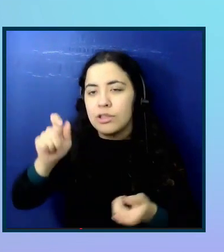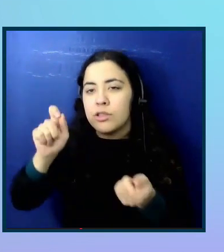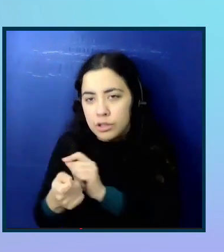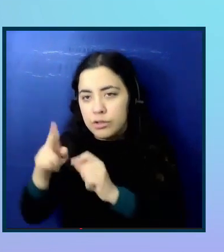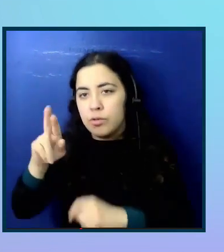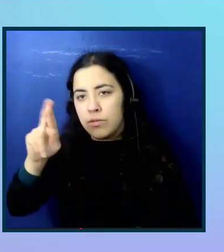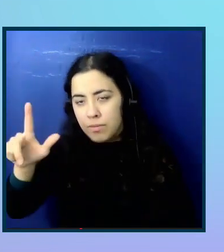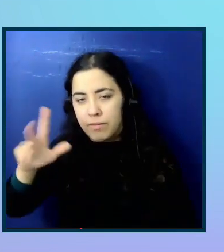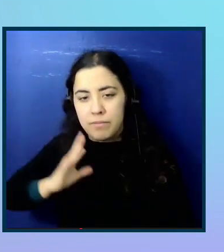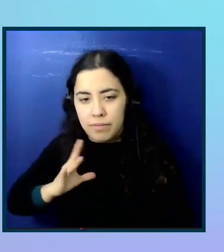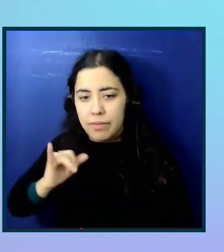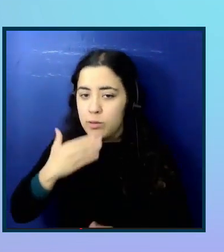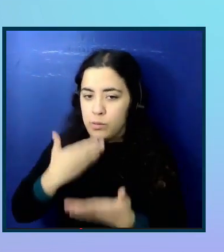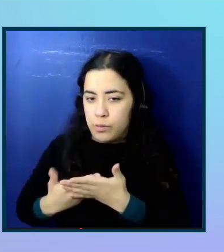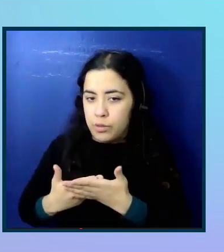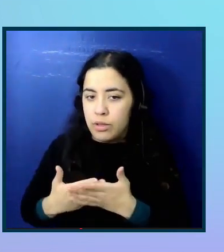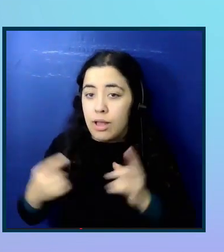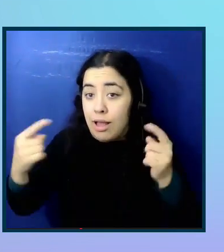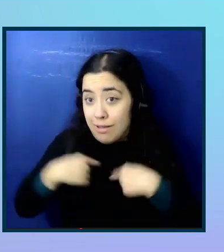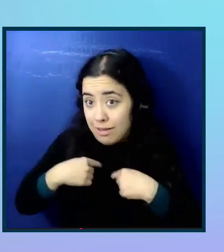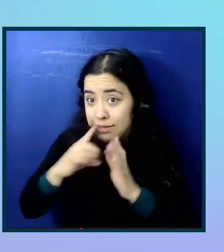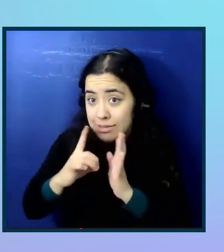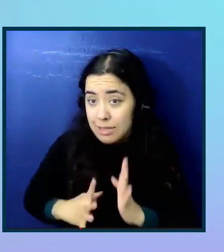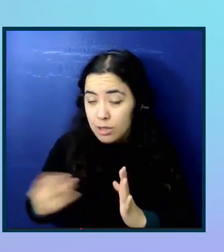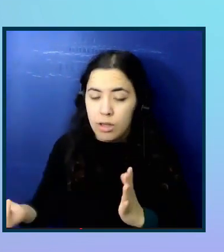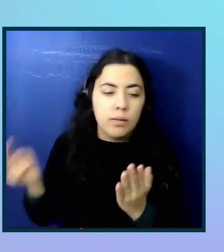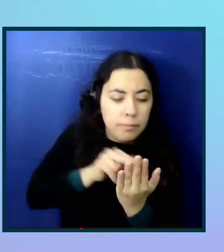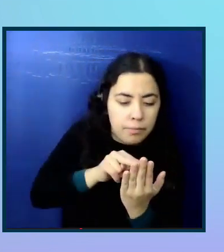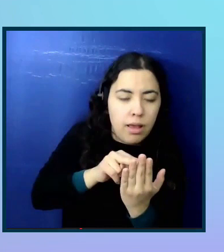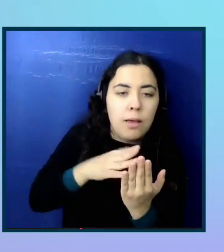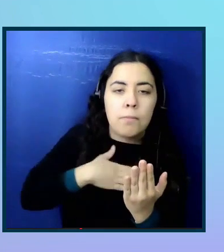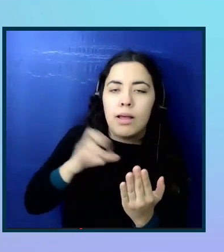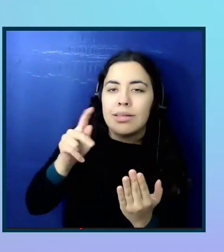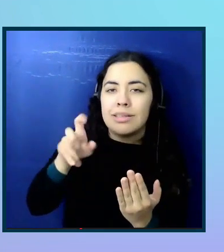So now I as a designer can go back into sketch file. You know, you have the history in the sketch file,